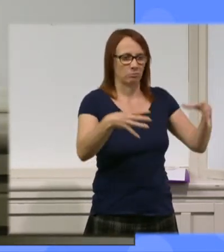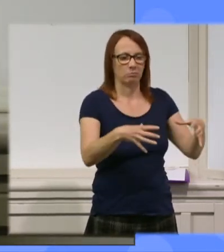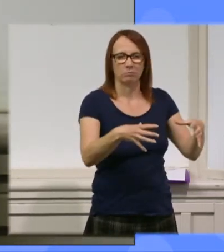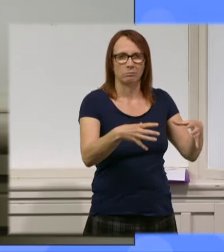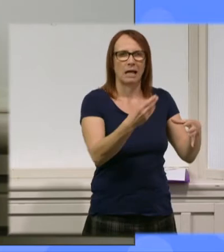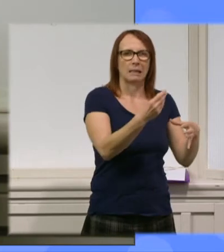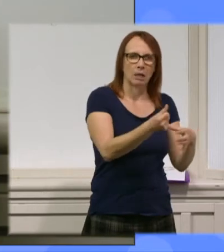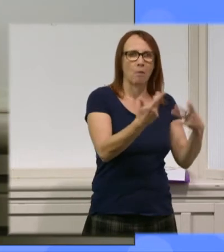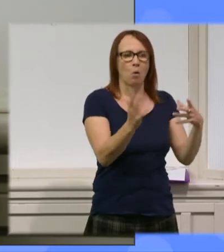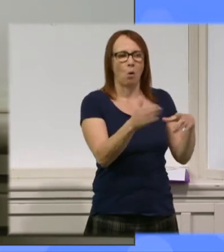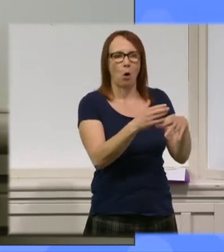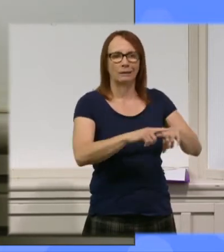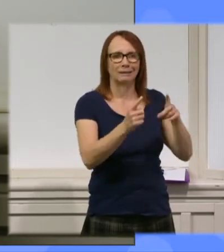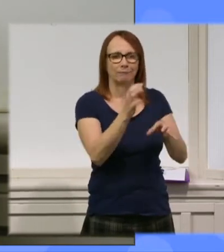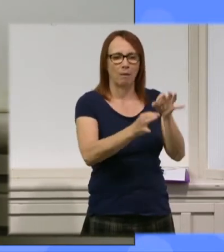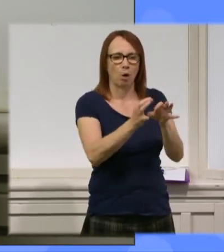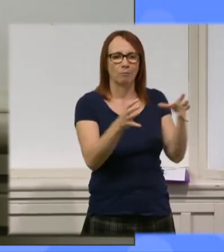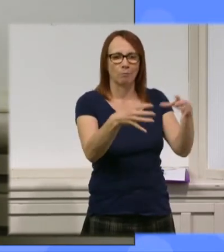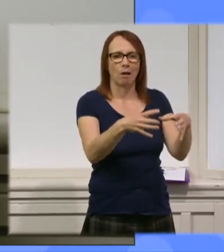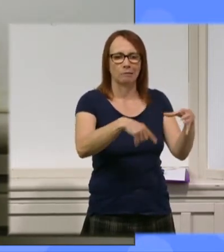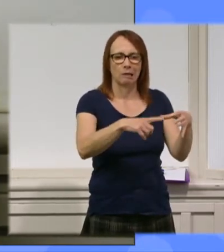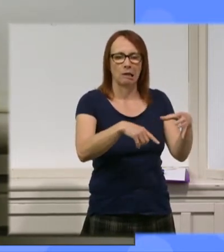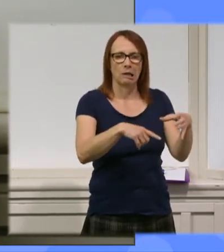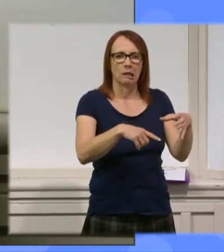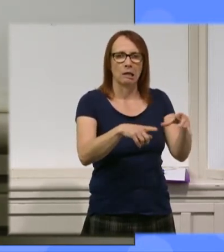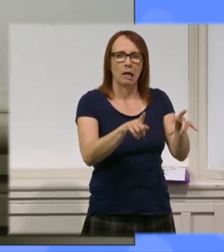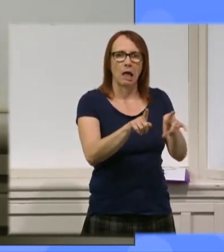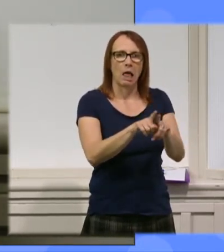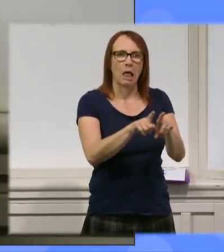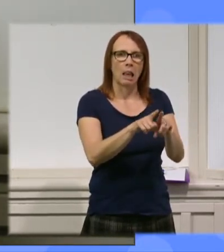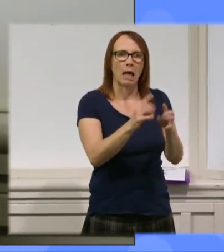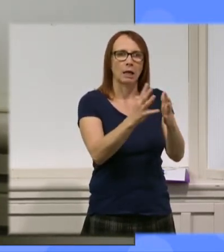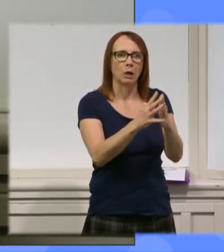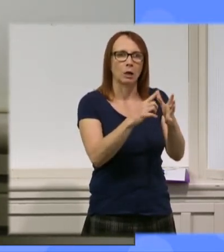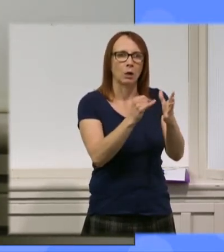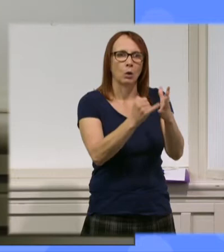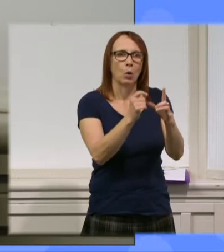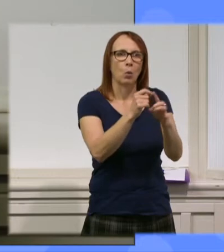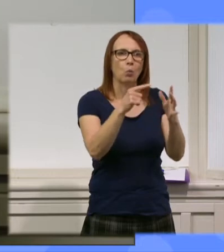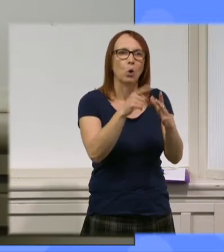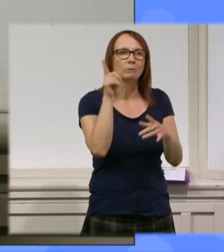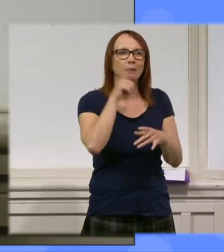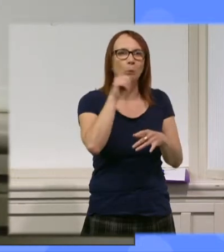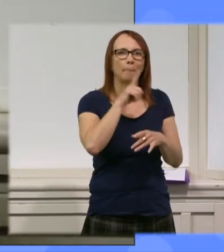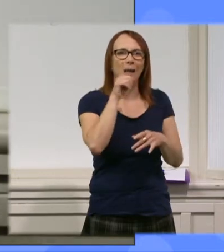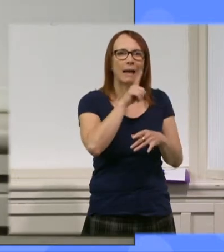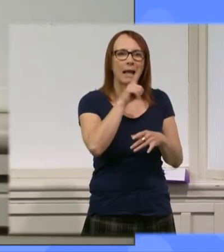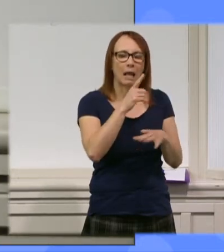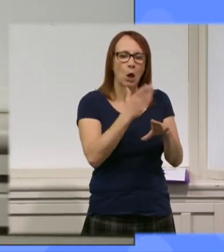parties on a range of things like the must be women for example there is a cross-party group on waspy women where we work very closely with stand away